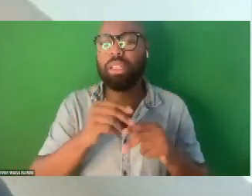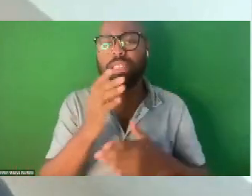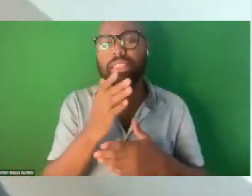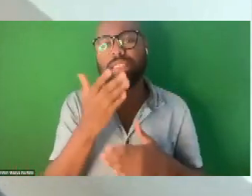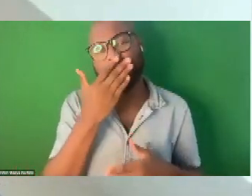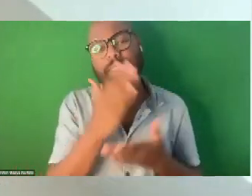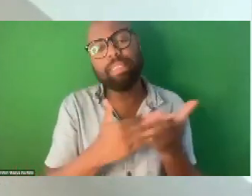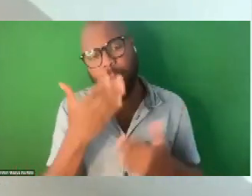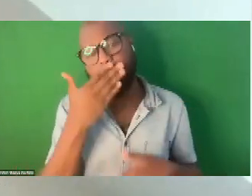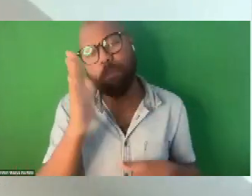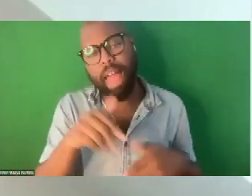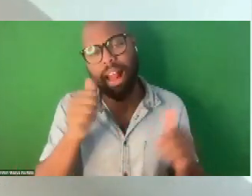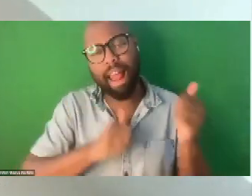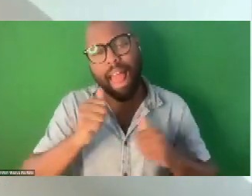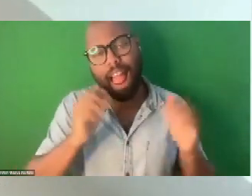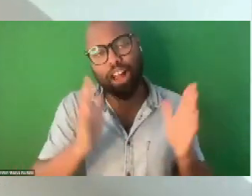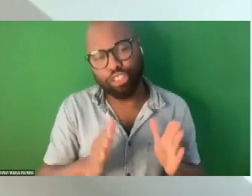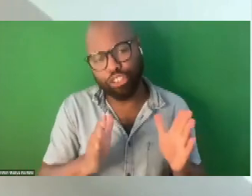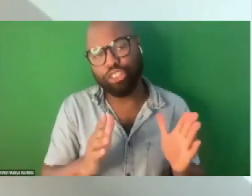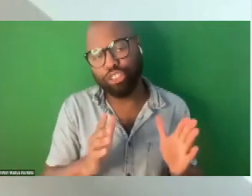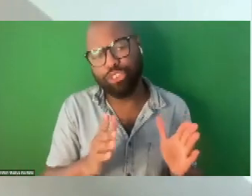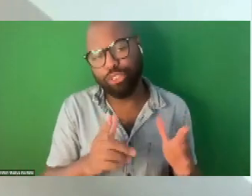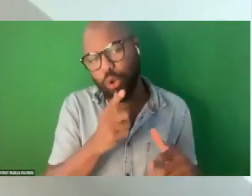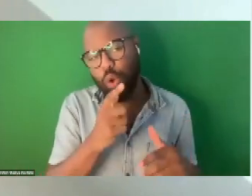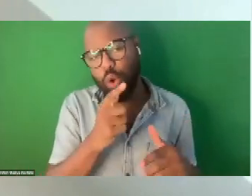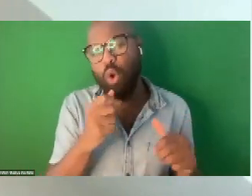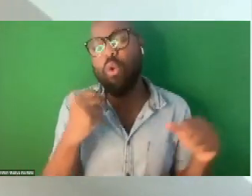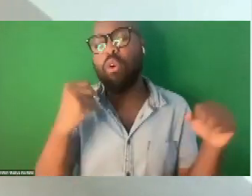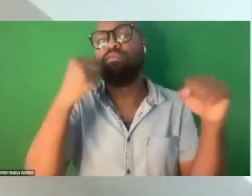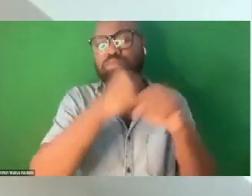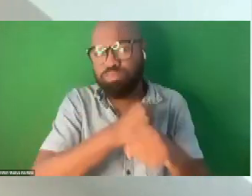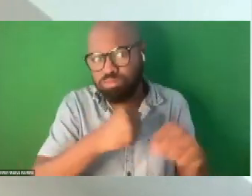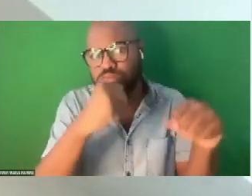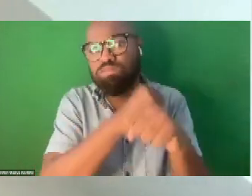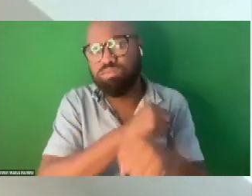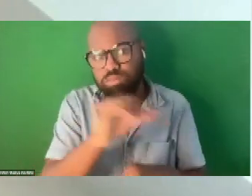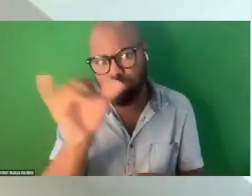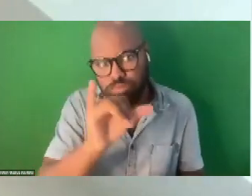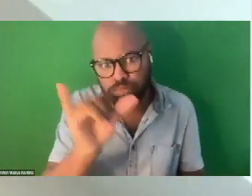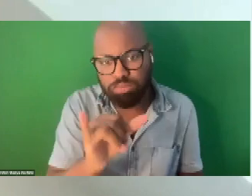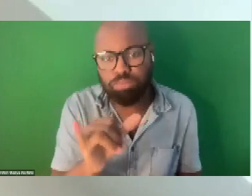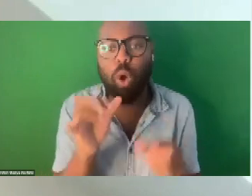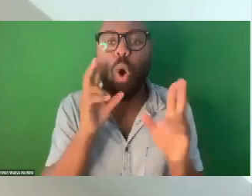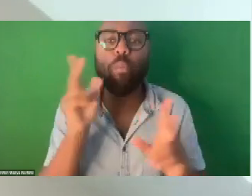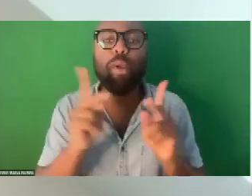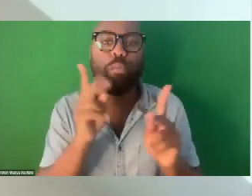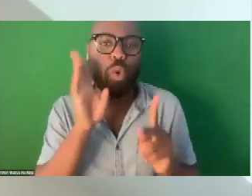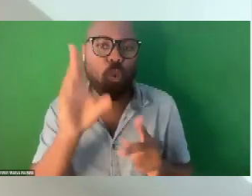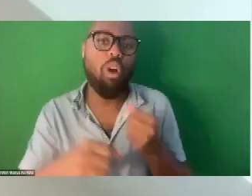I think are fighting it tooth and nail. But I hope folks will weigh in and support what CMS is trying to do,